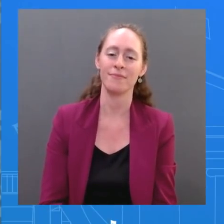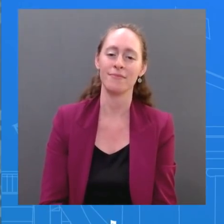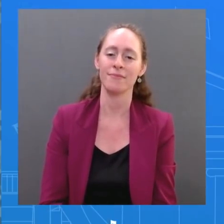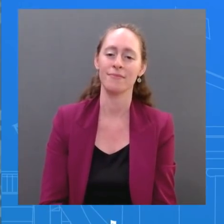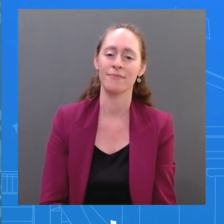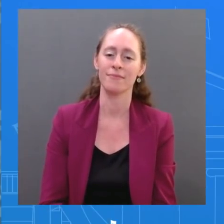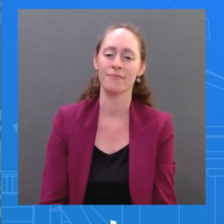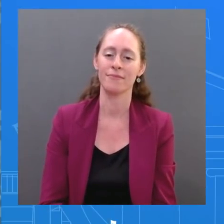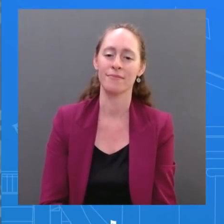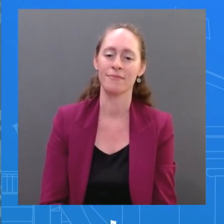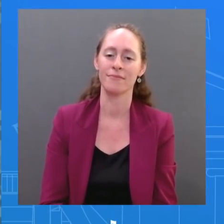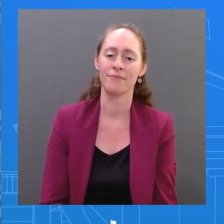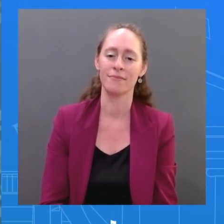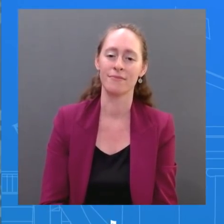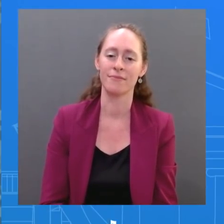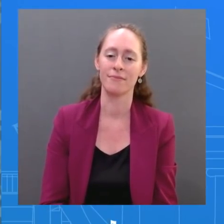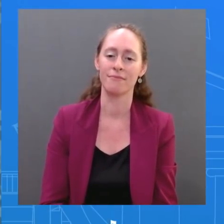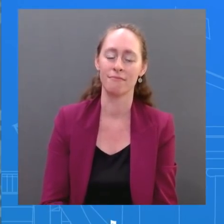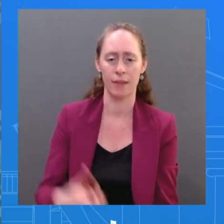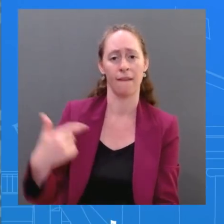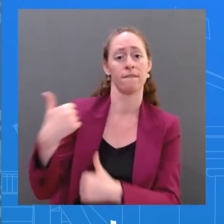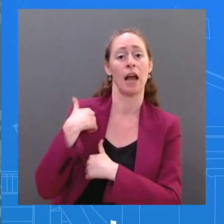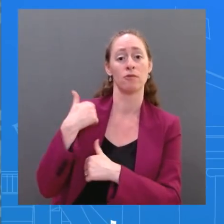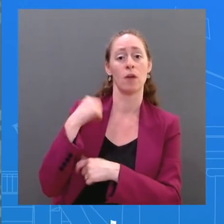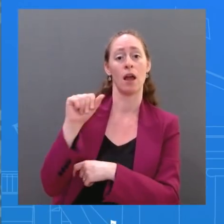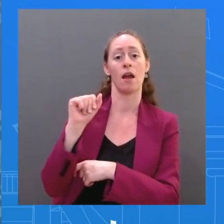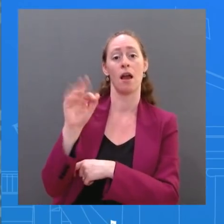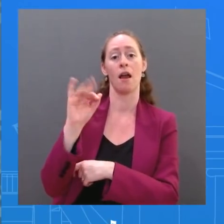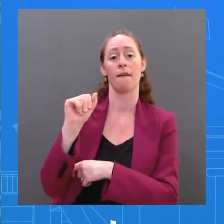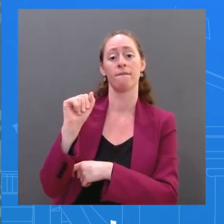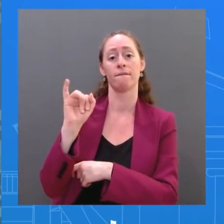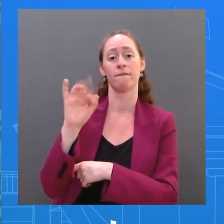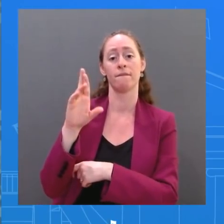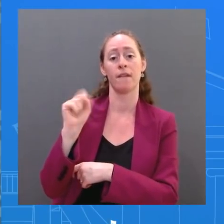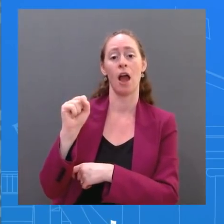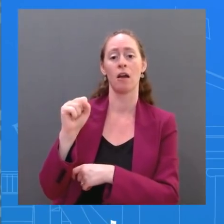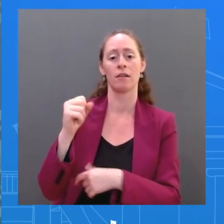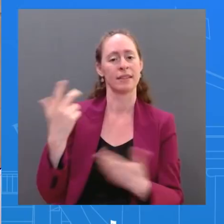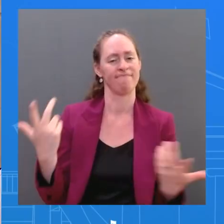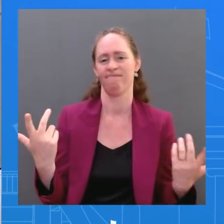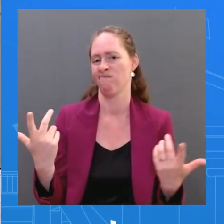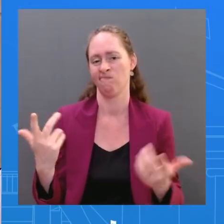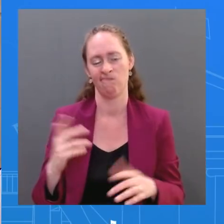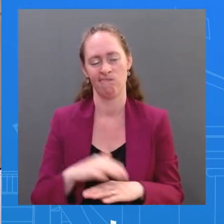any abortion services in any exceptions. But VA Secretary McDonough has told Congress --